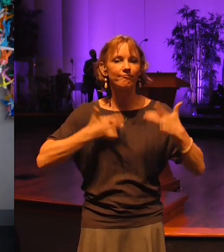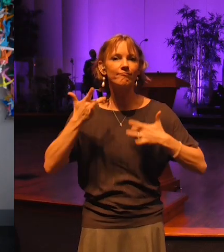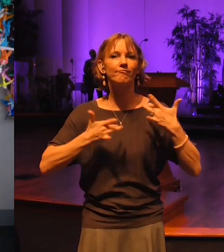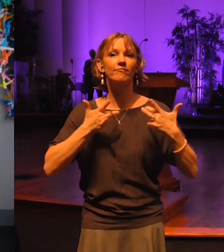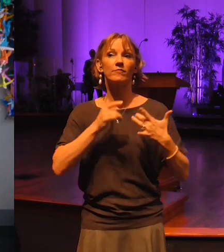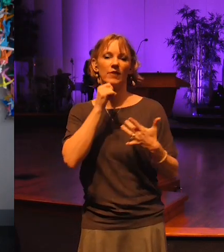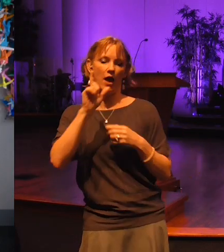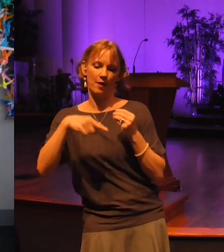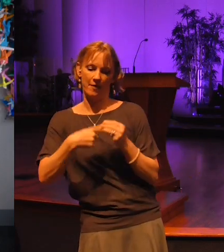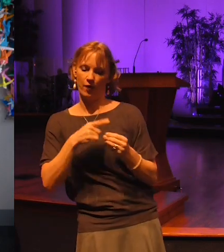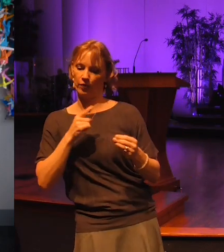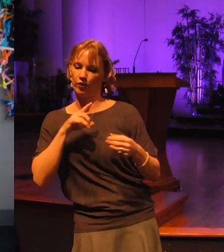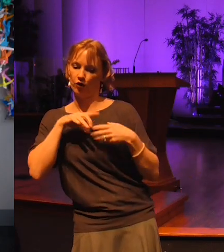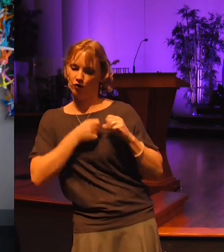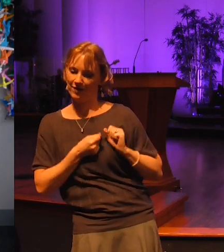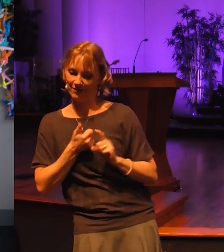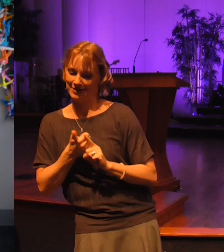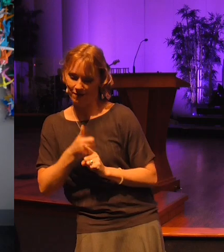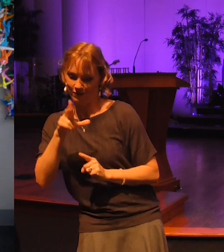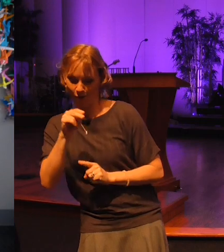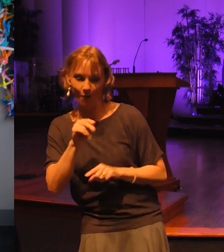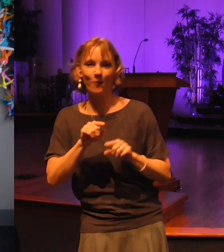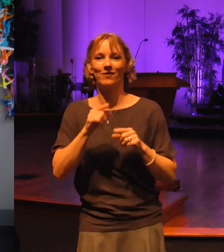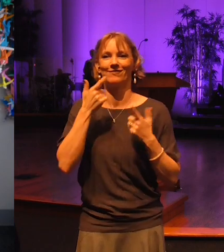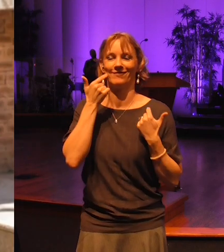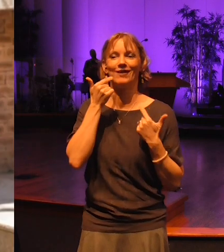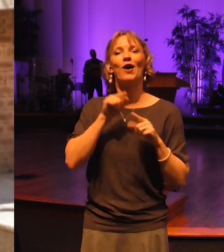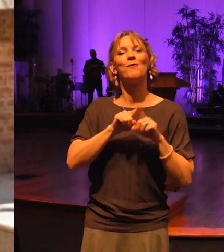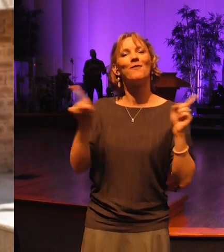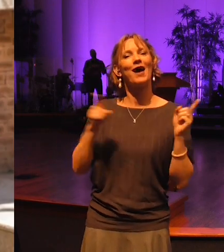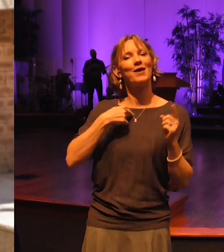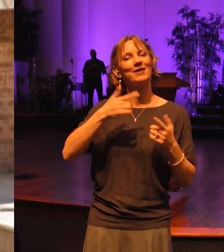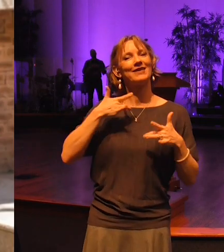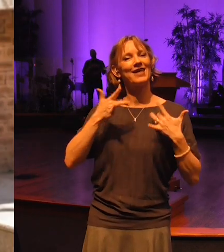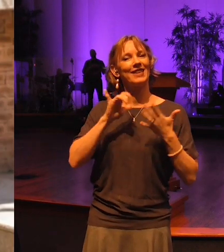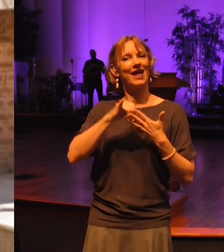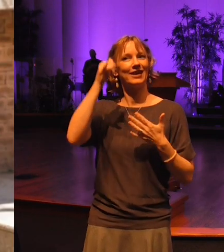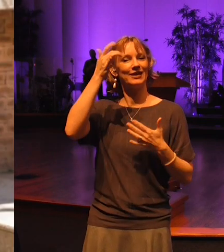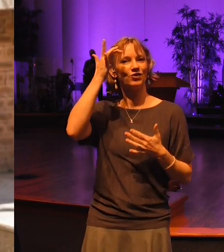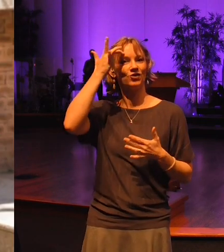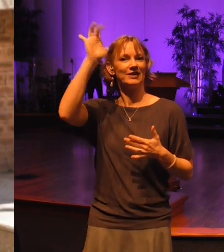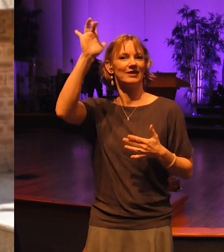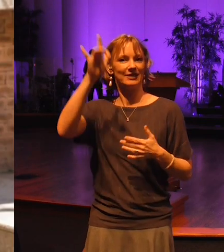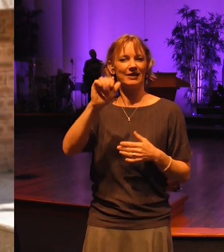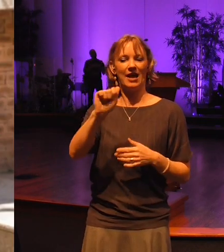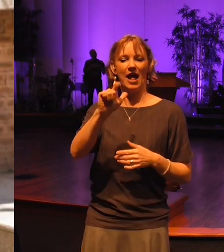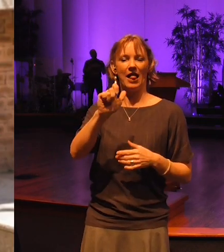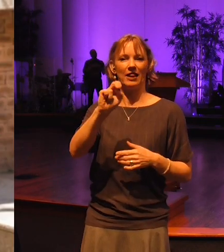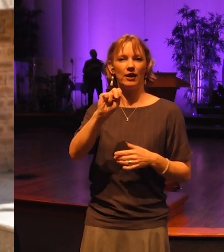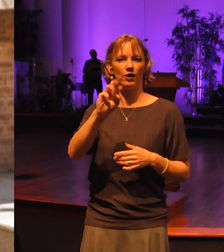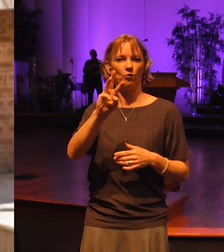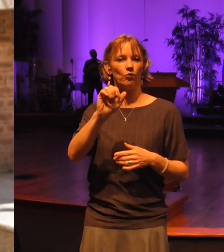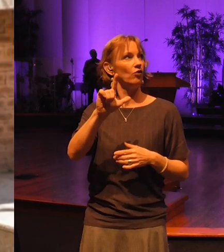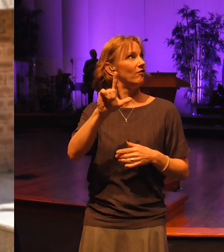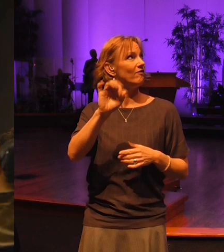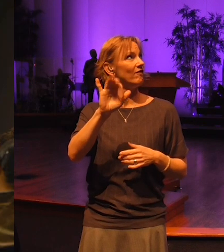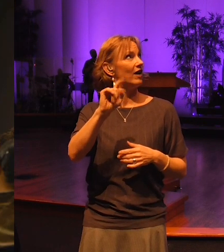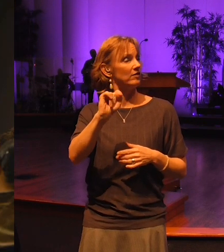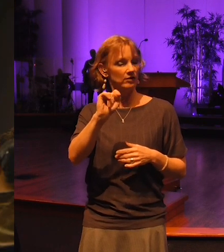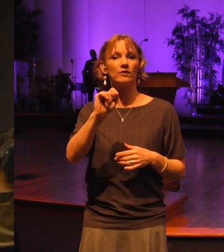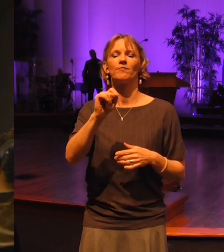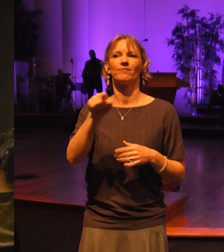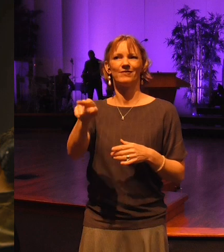grief but I'm excited that a genius a gentleman Dr alan Warpelt he has been an educator a teacher